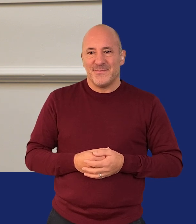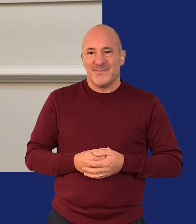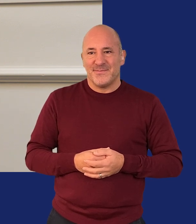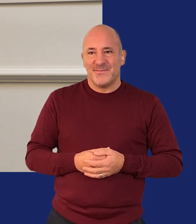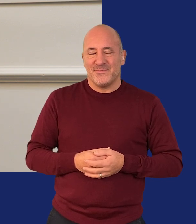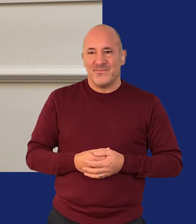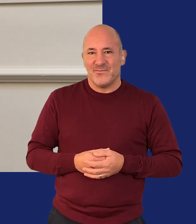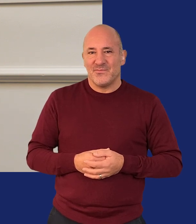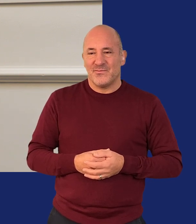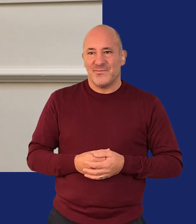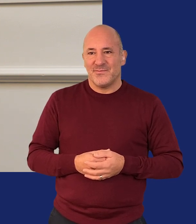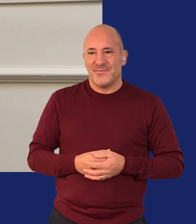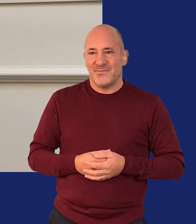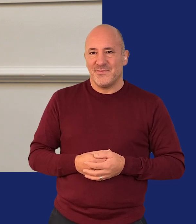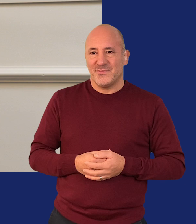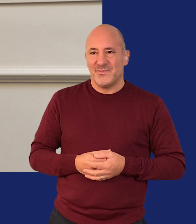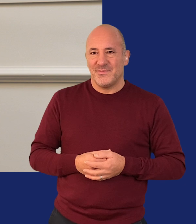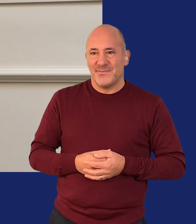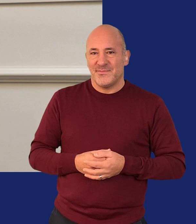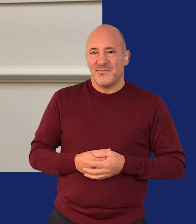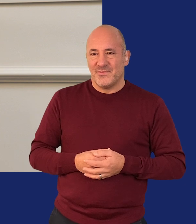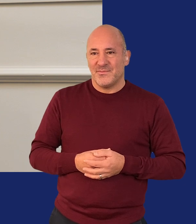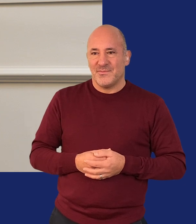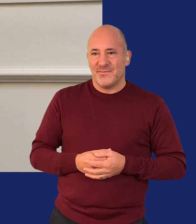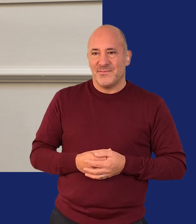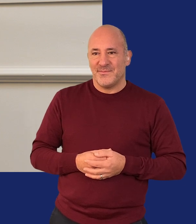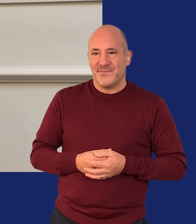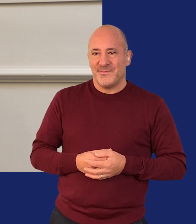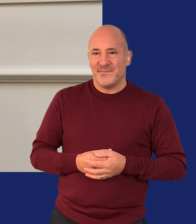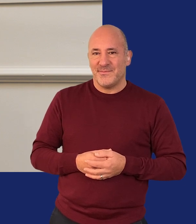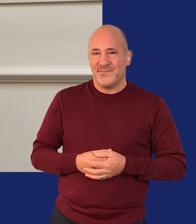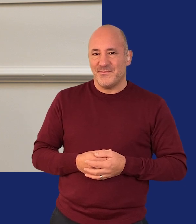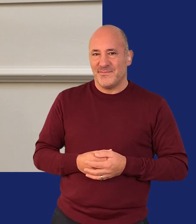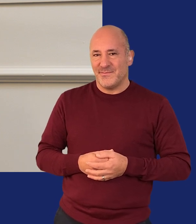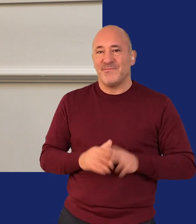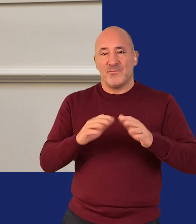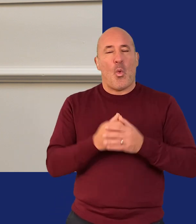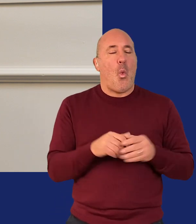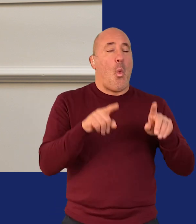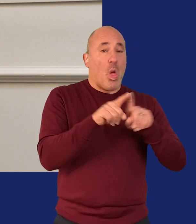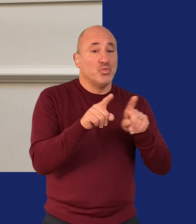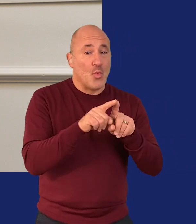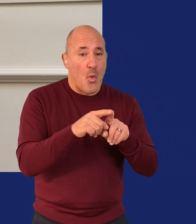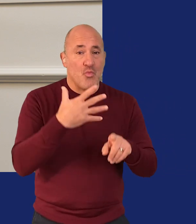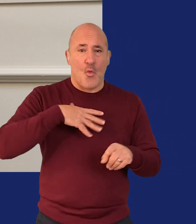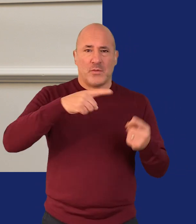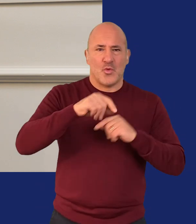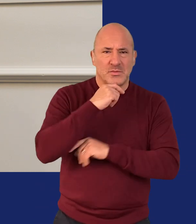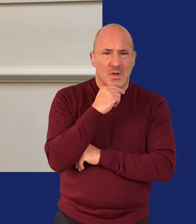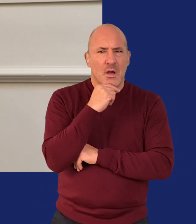but like on top of that too, that, um, um, just say that, just say that at the